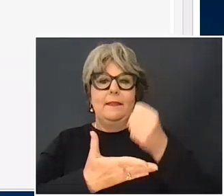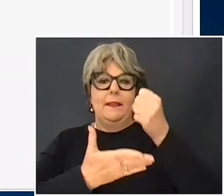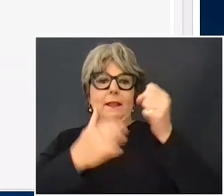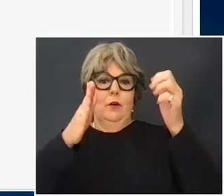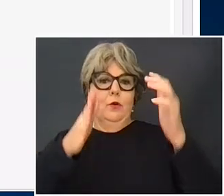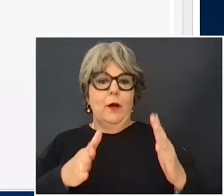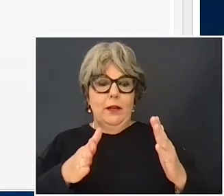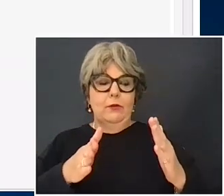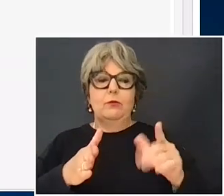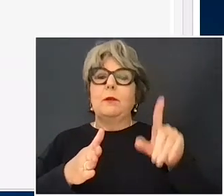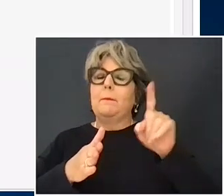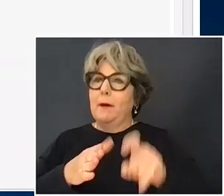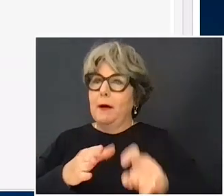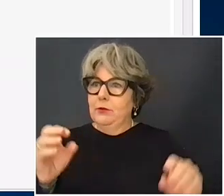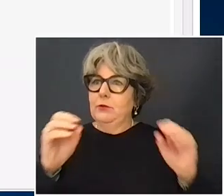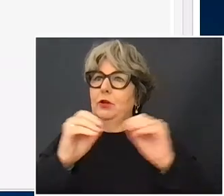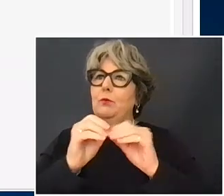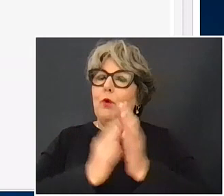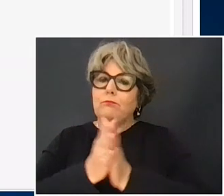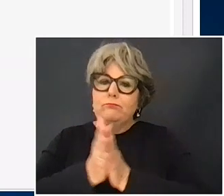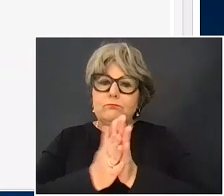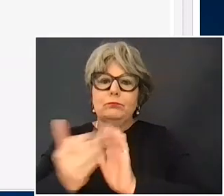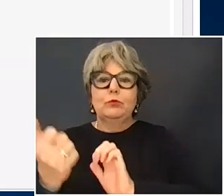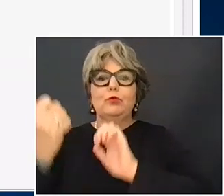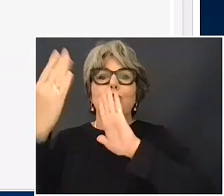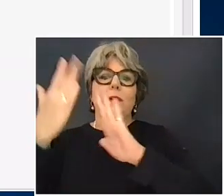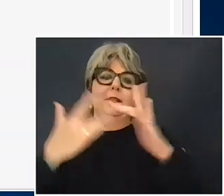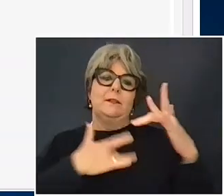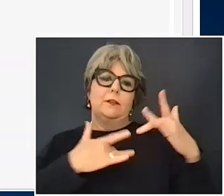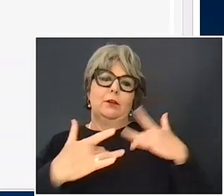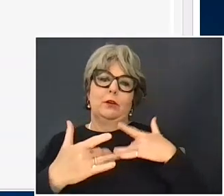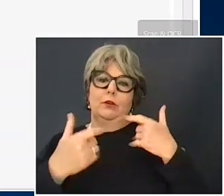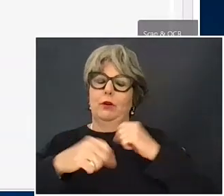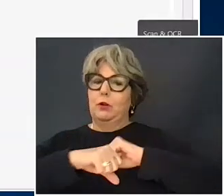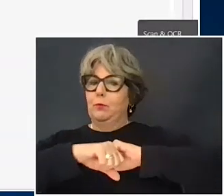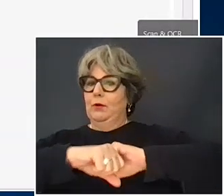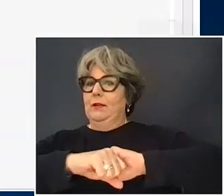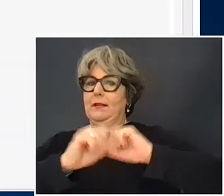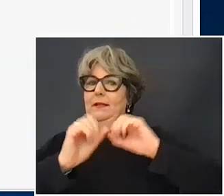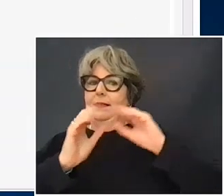do more to address this concern to try to protect students from abuses that we have